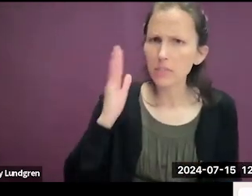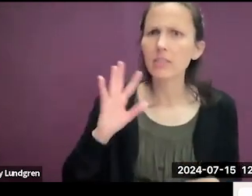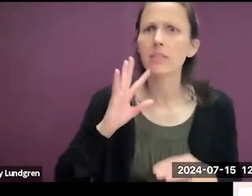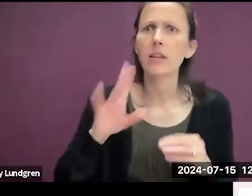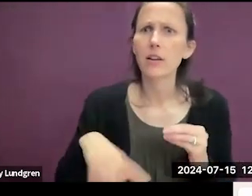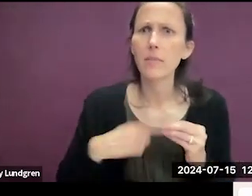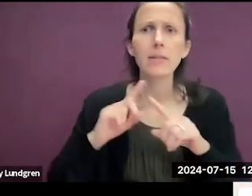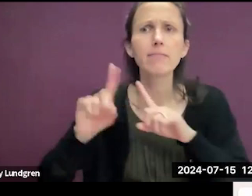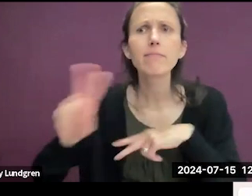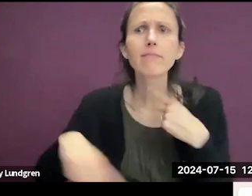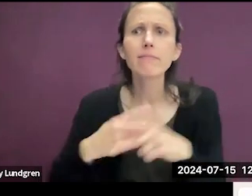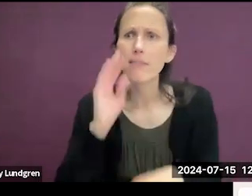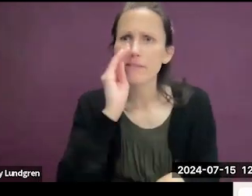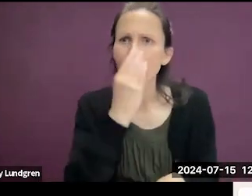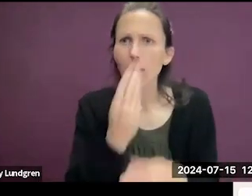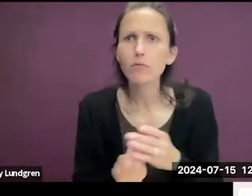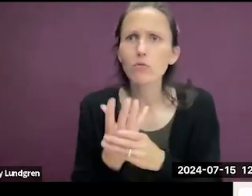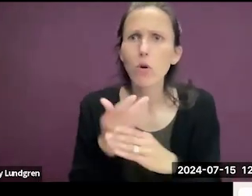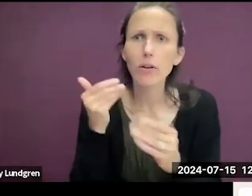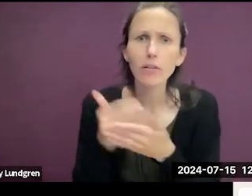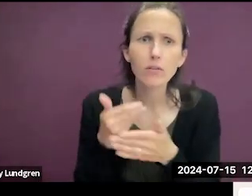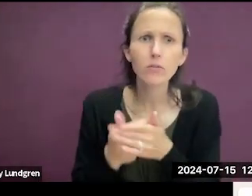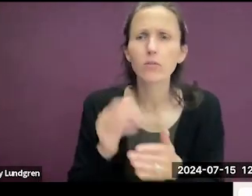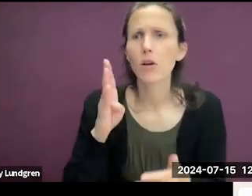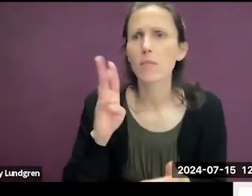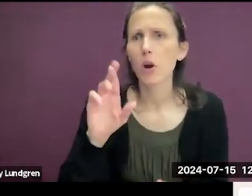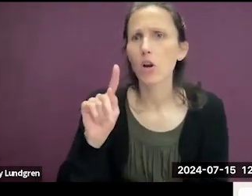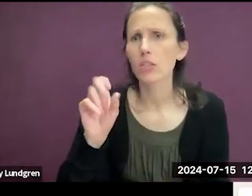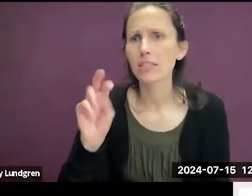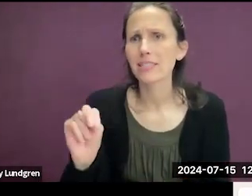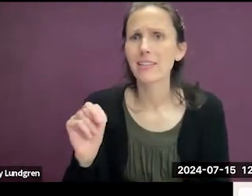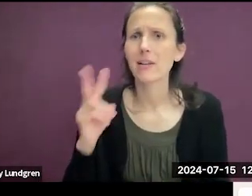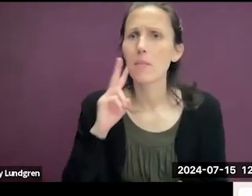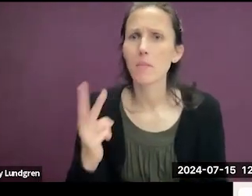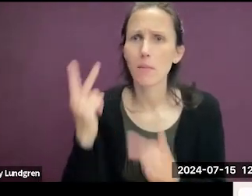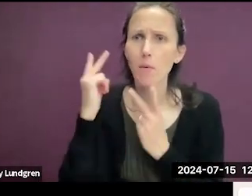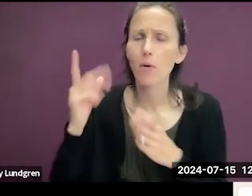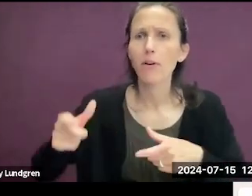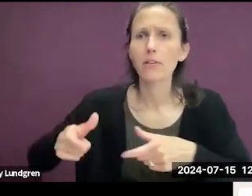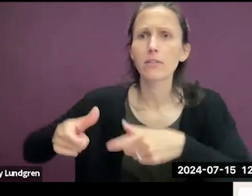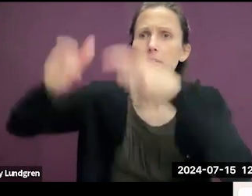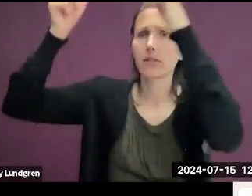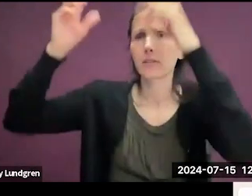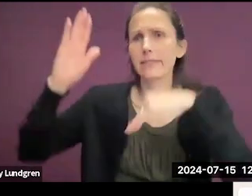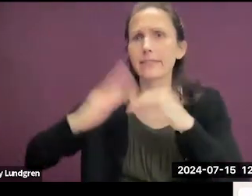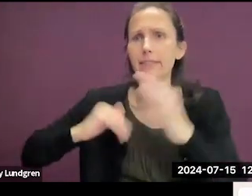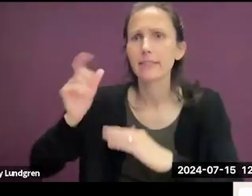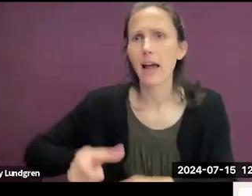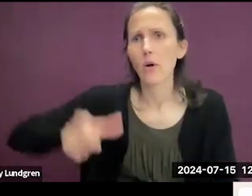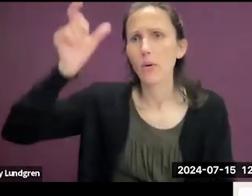of flowers that are growing near Burton Memorial Tower. What's some alt-texts that I should use for these images on my screen?